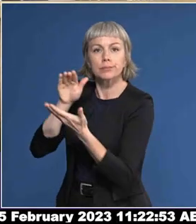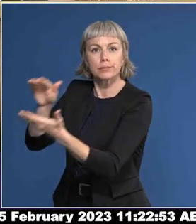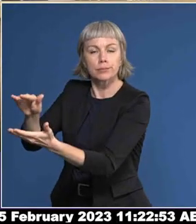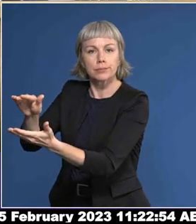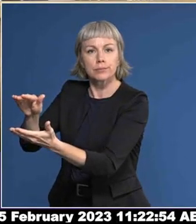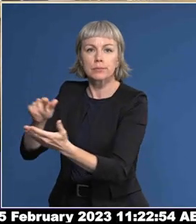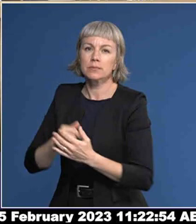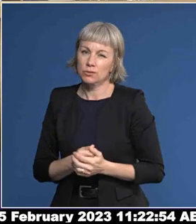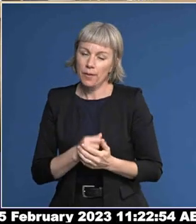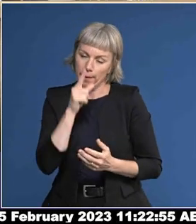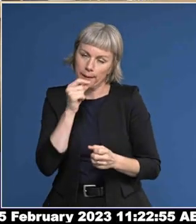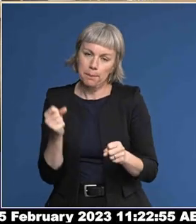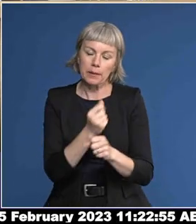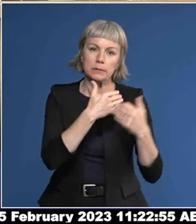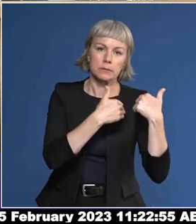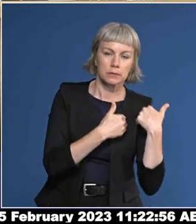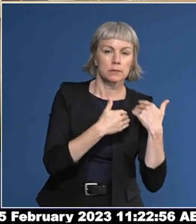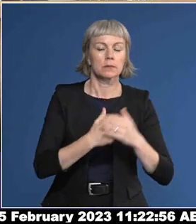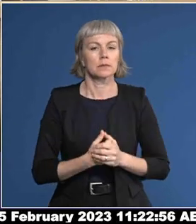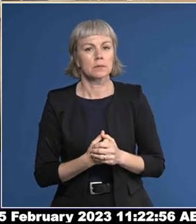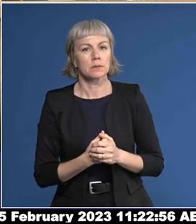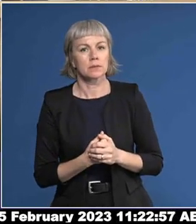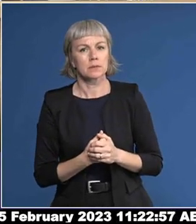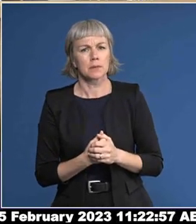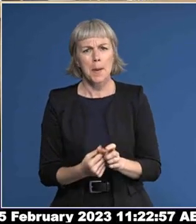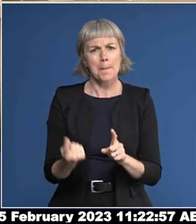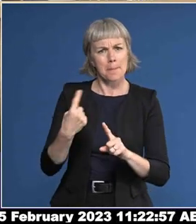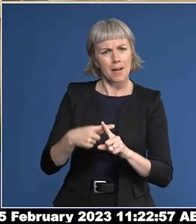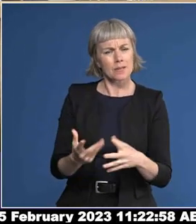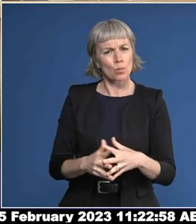systems that organisations invest in as well to try and streamline as much of that as